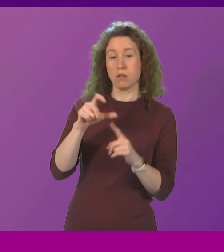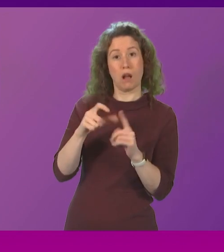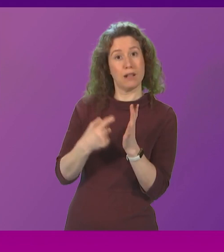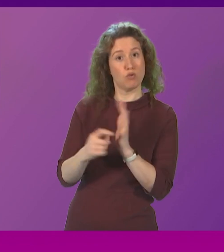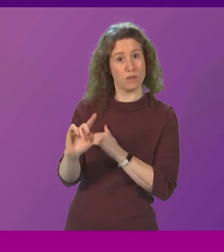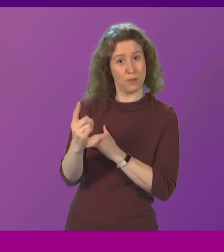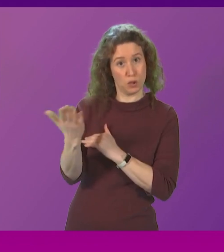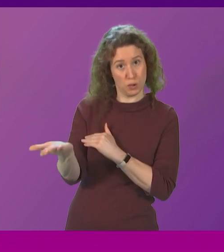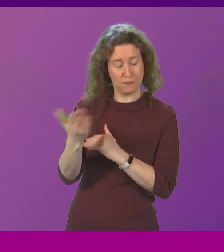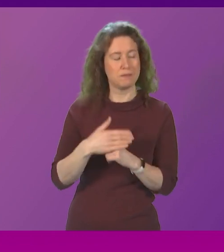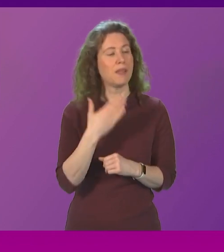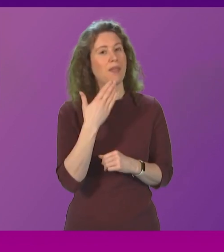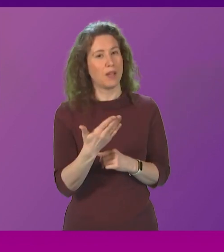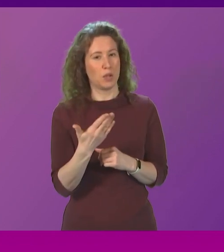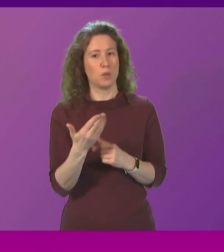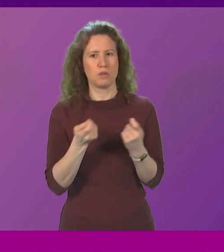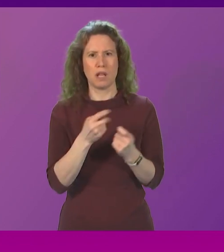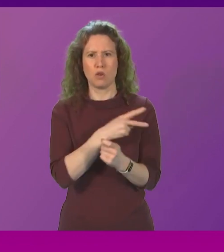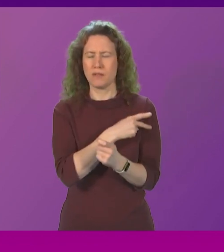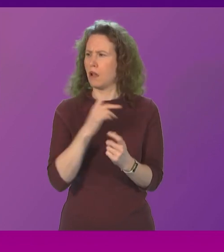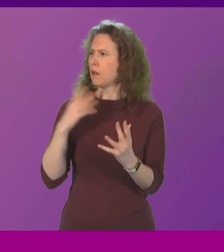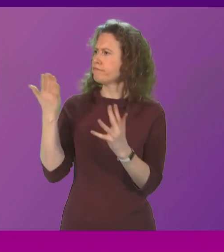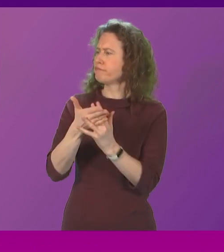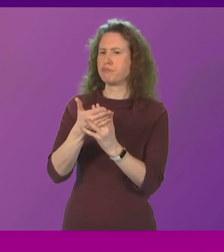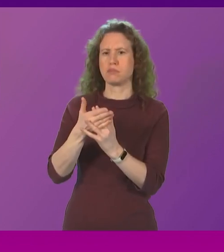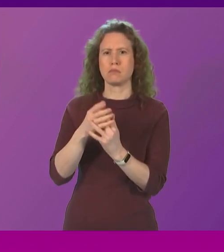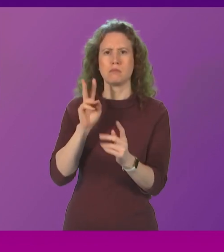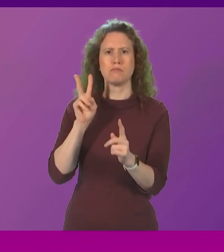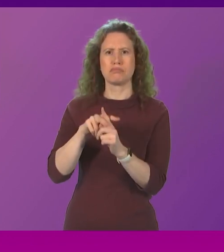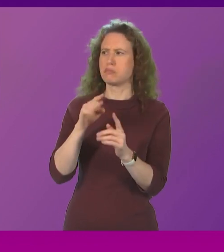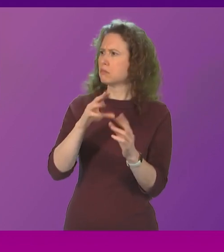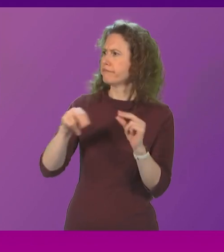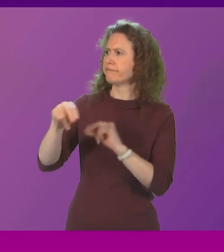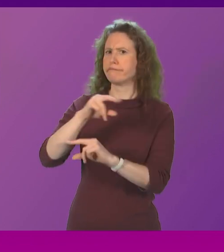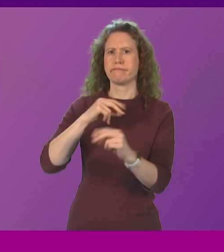Thank you very much, Presiding Officer.